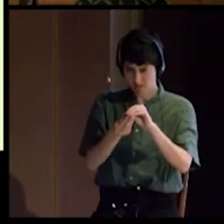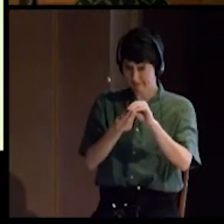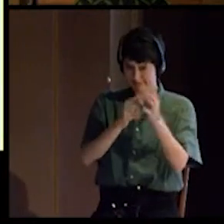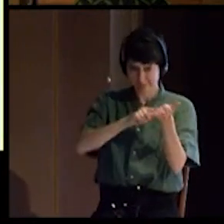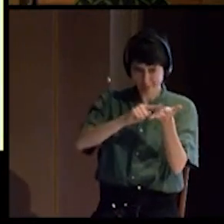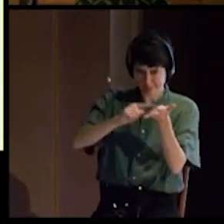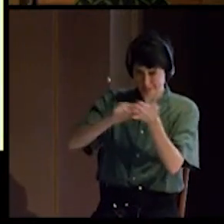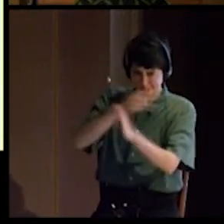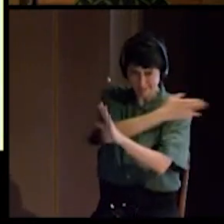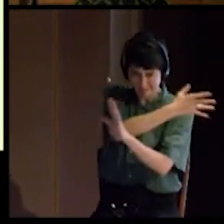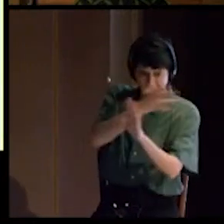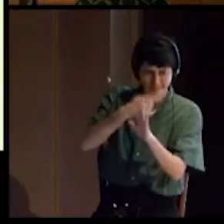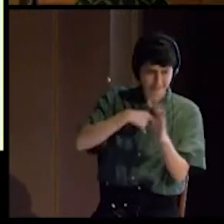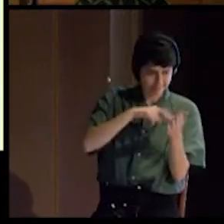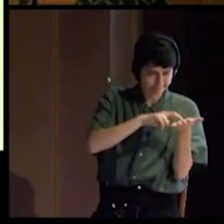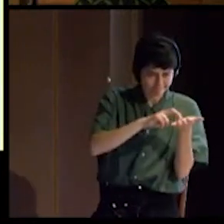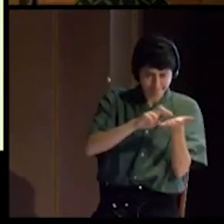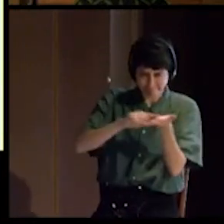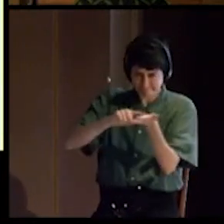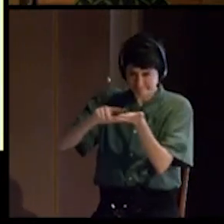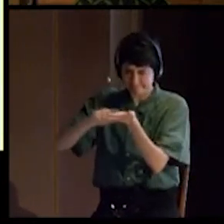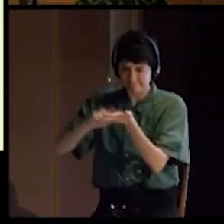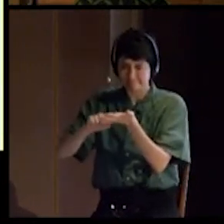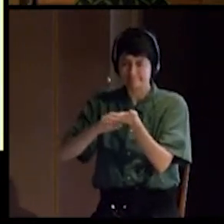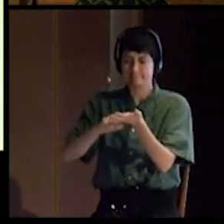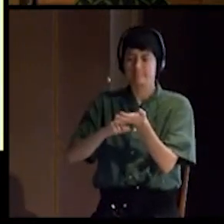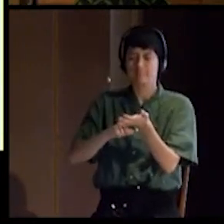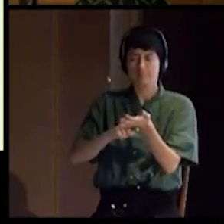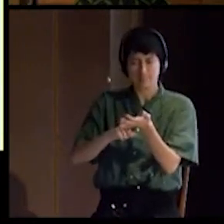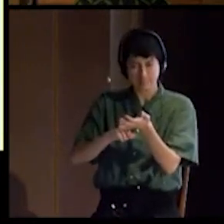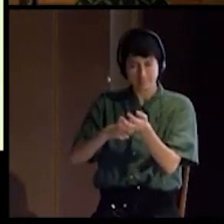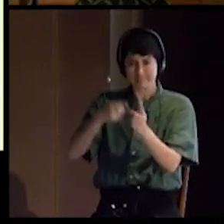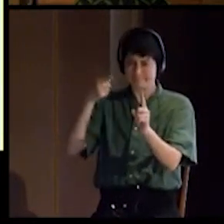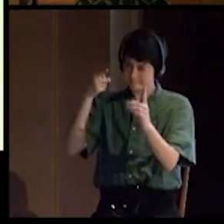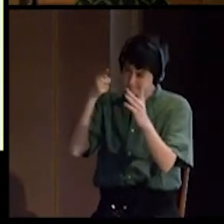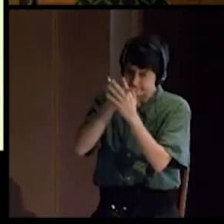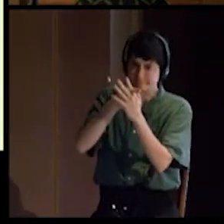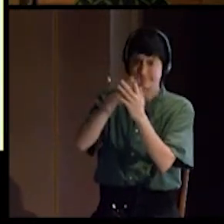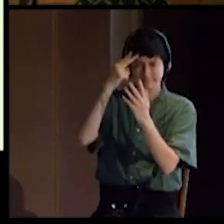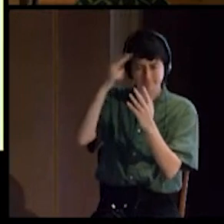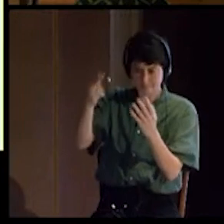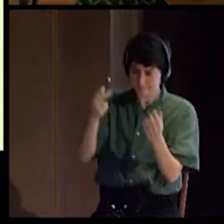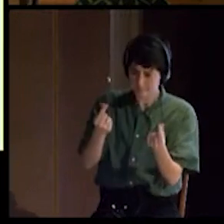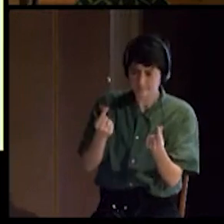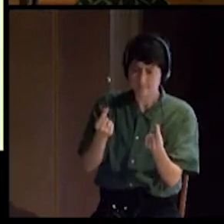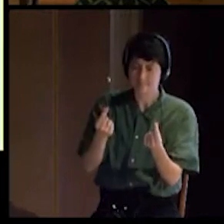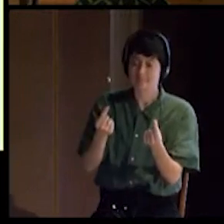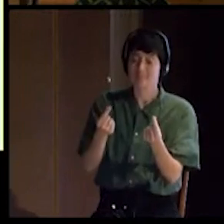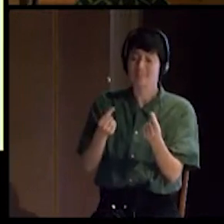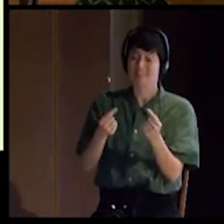of the feather that is made up of these downy barbs should be greater in birds